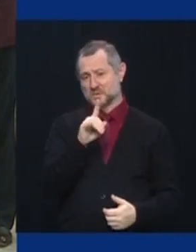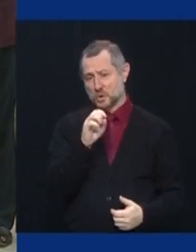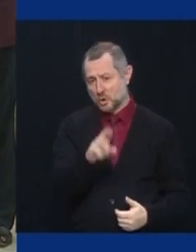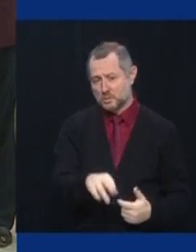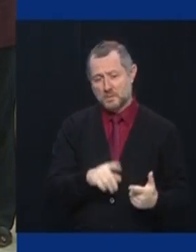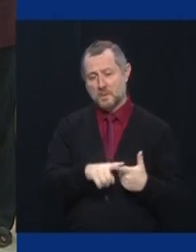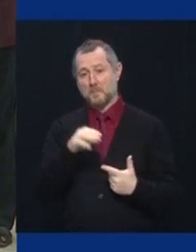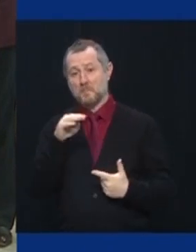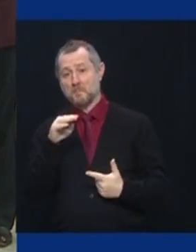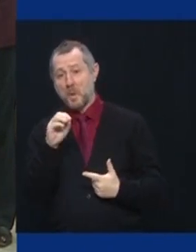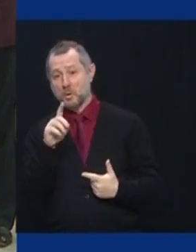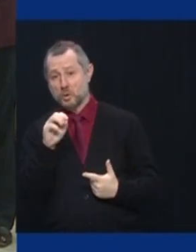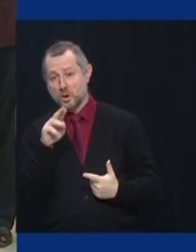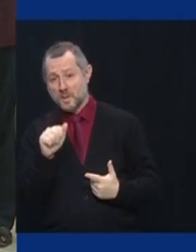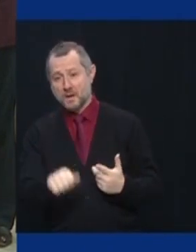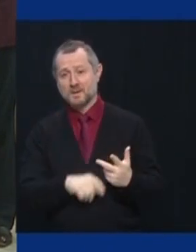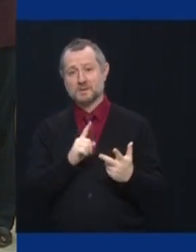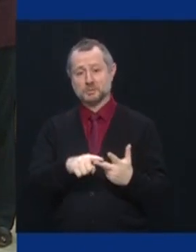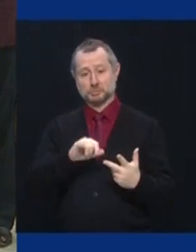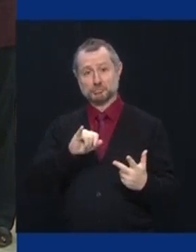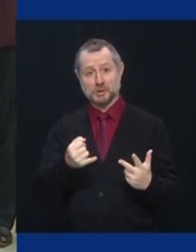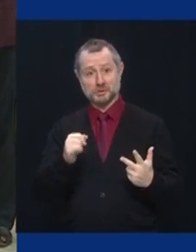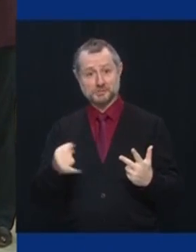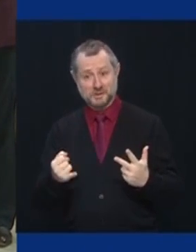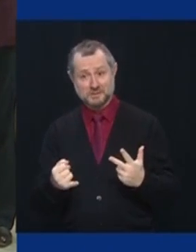AS THEY BECOME AVAILABLE, JUST MAKE THAT APPOINTMENT AND GET A SHOT.